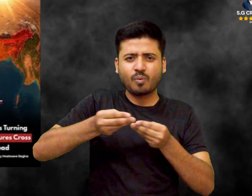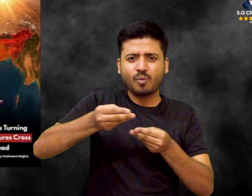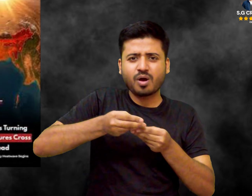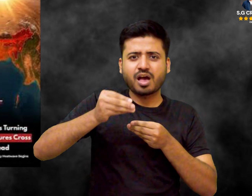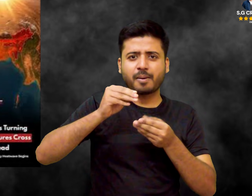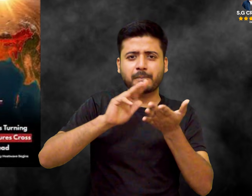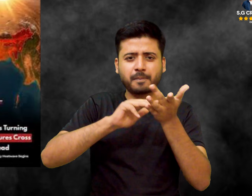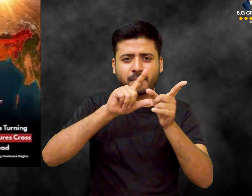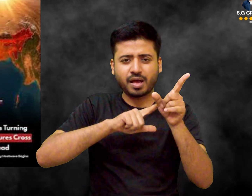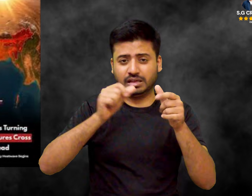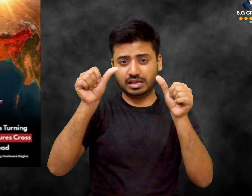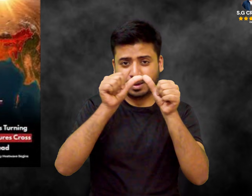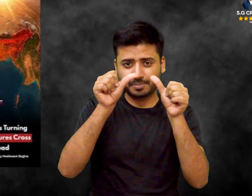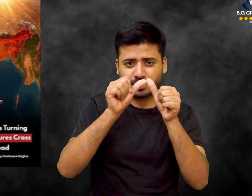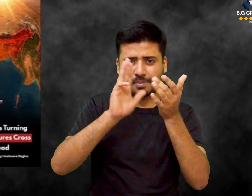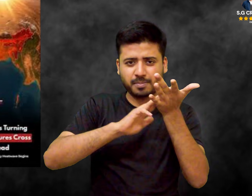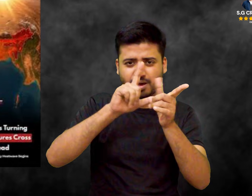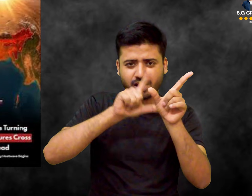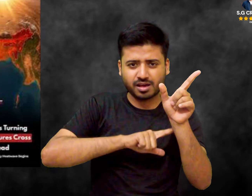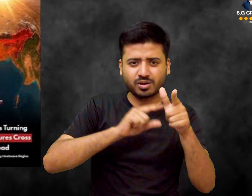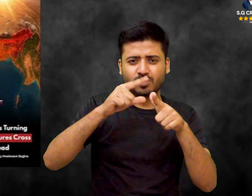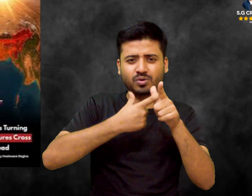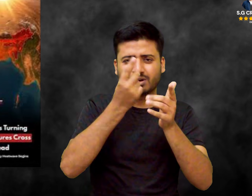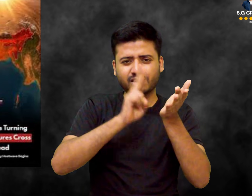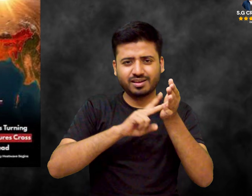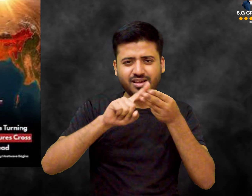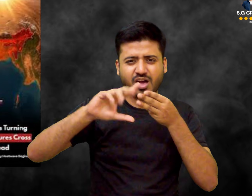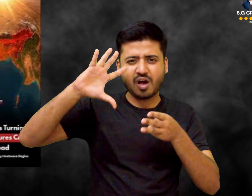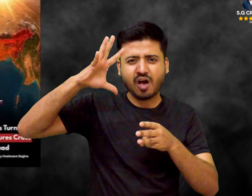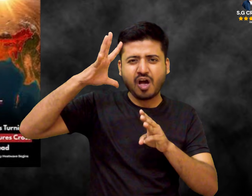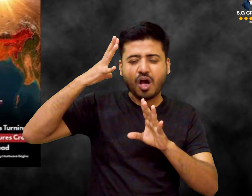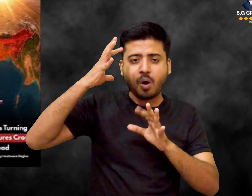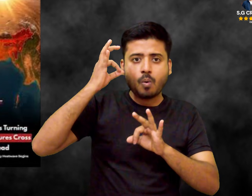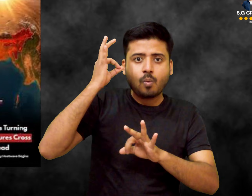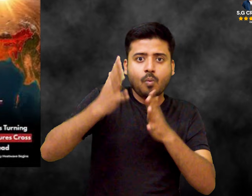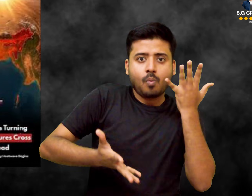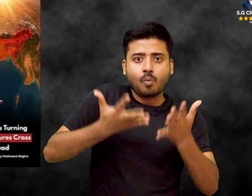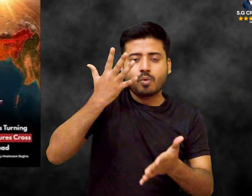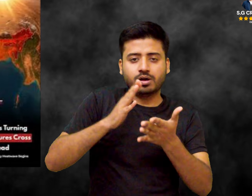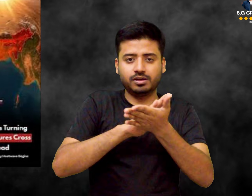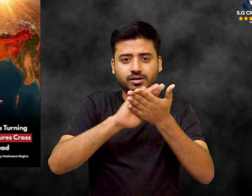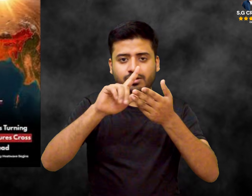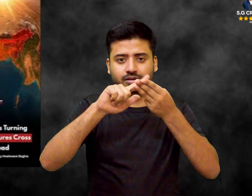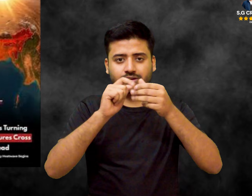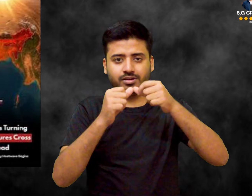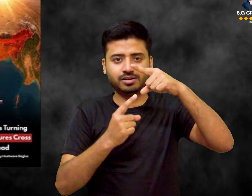essential for maintaining strong bones, a robust immune system, and stable mood. When ultraviolet